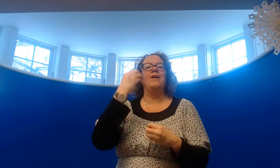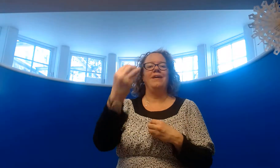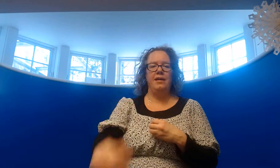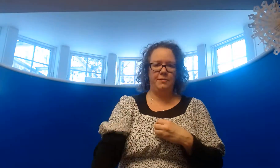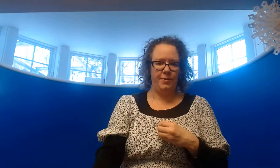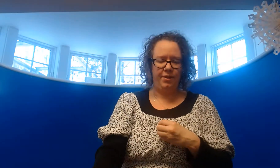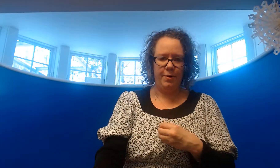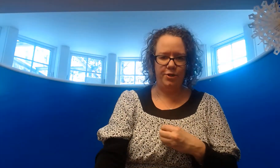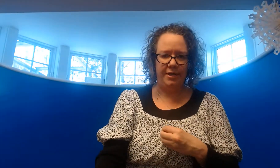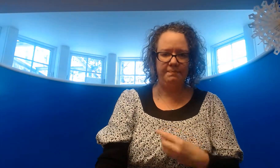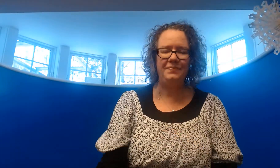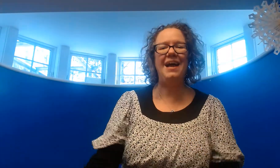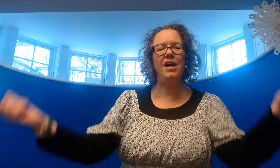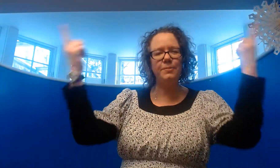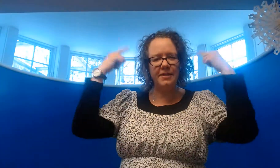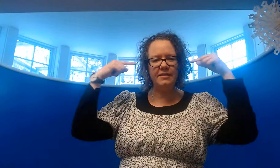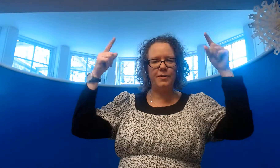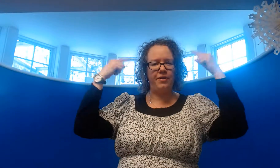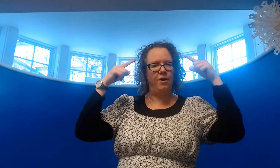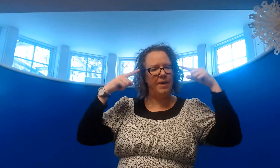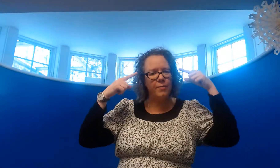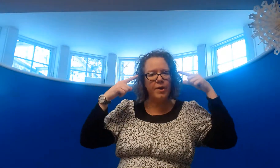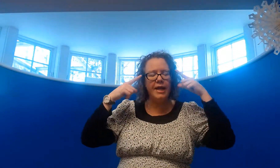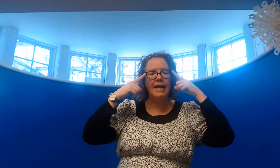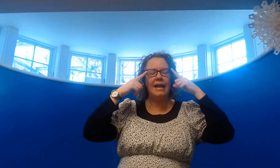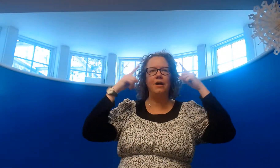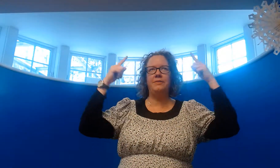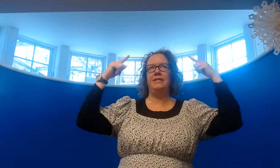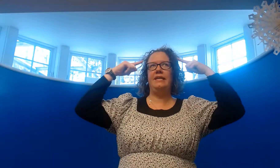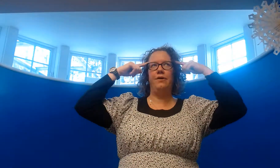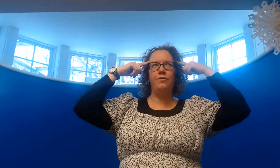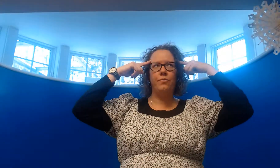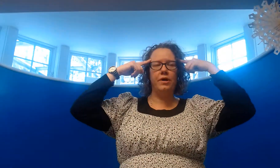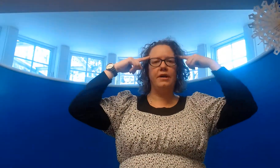going to keep doing the motion. That helps us with our memory, it helps us hear the word